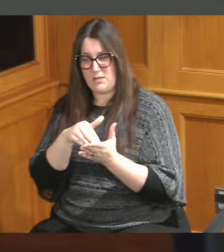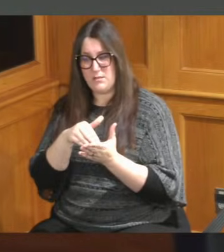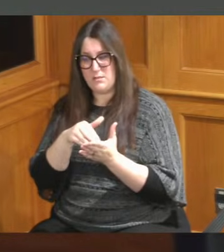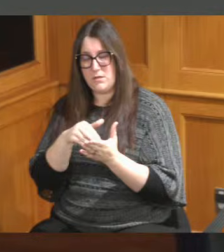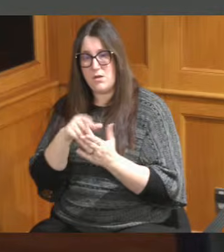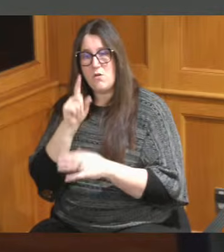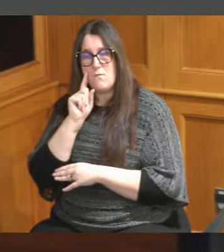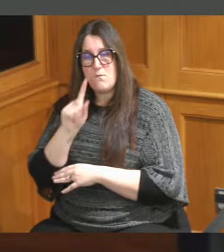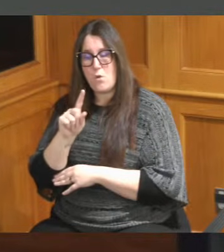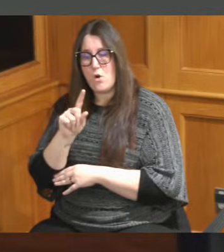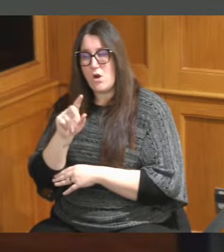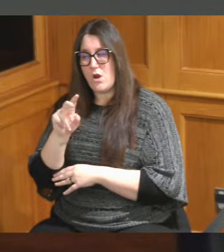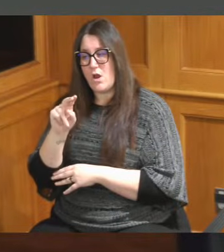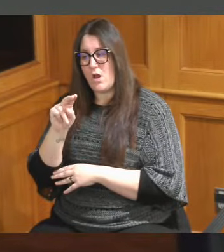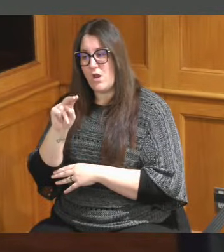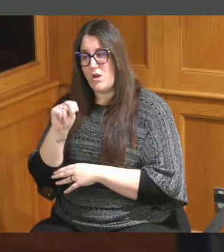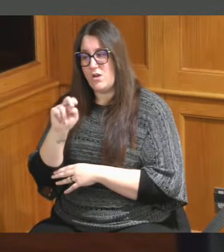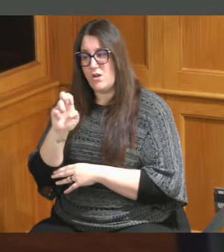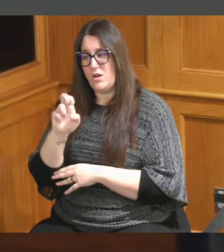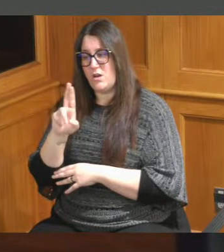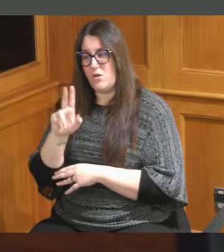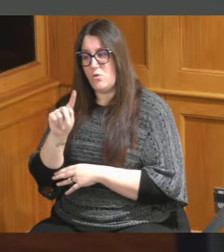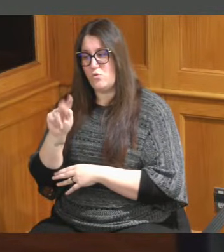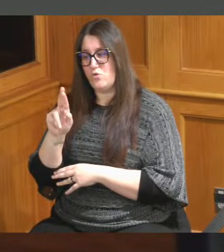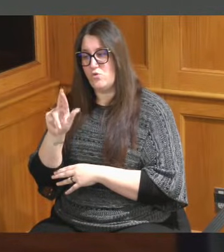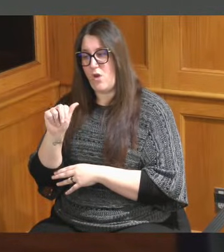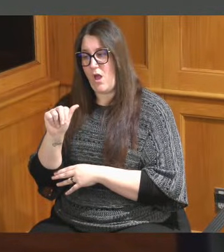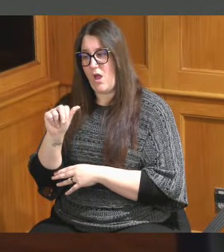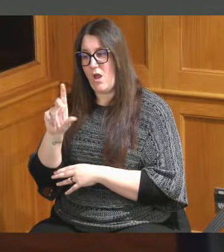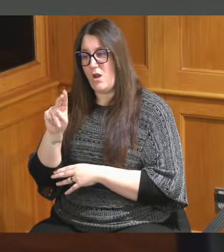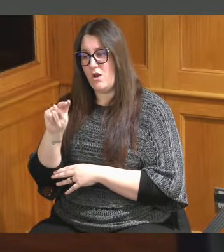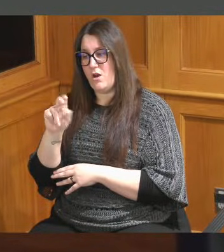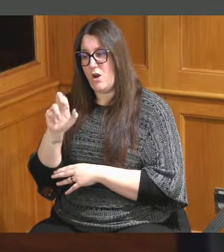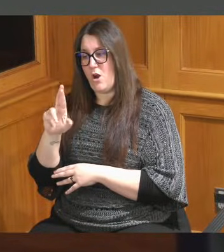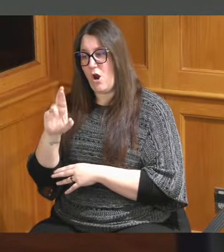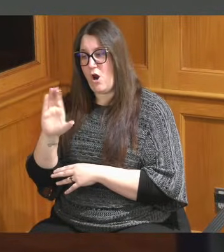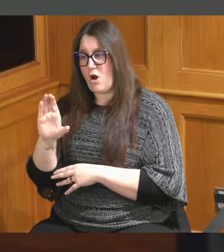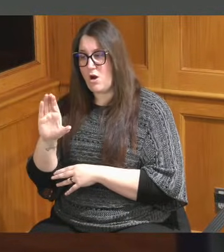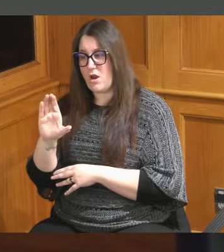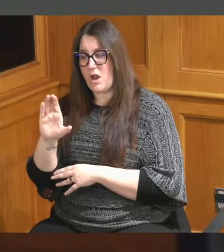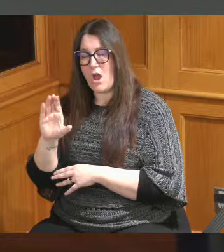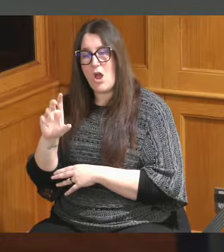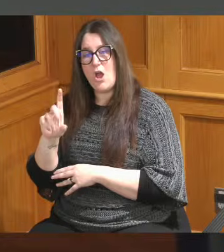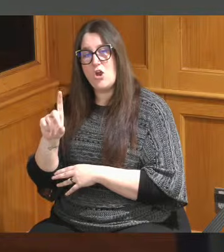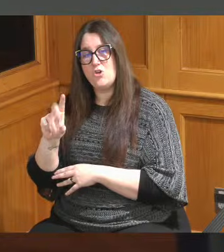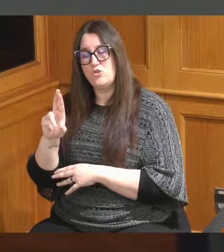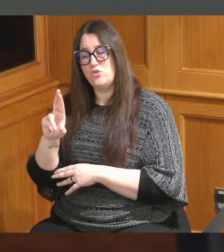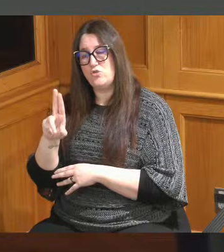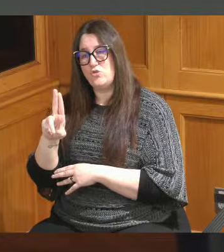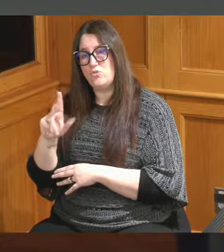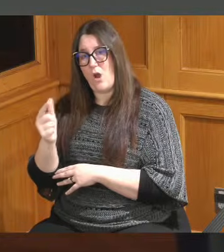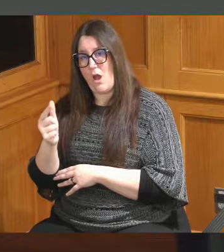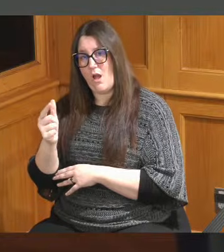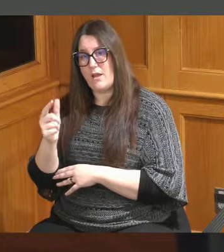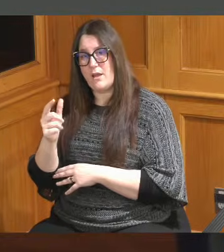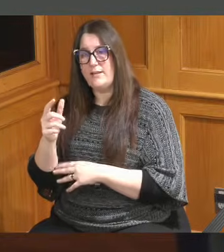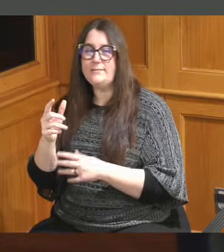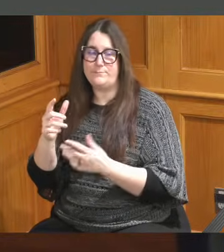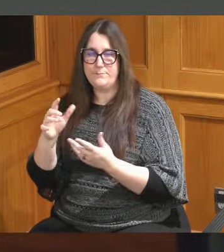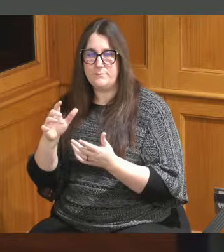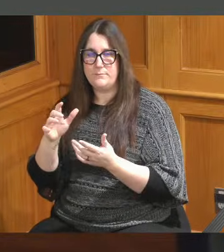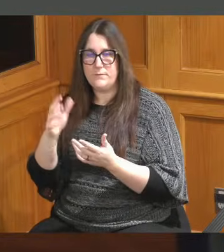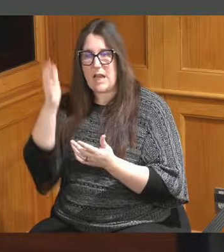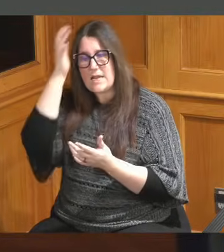uh Neutra Narc drug disposal system. This is for the construction of a drug disposal unit